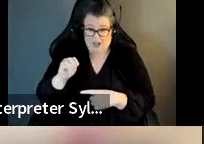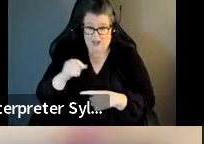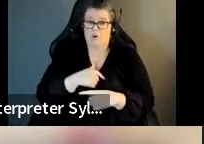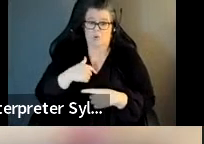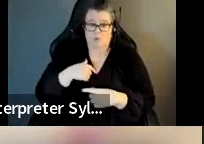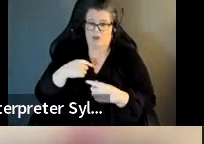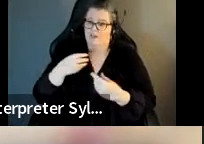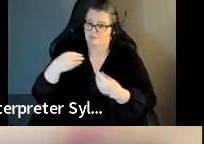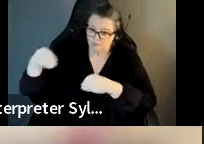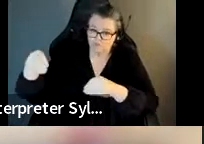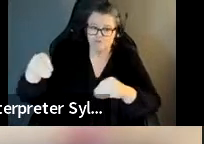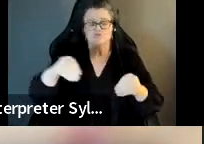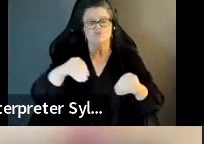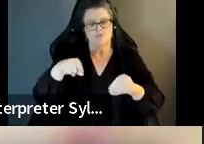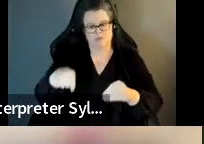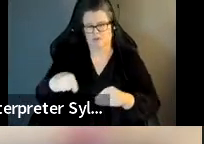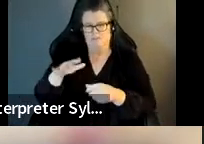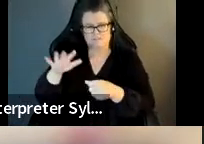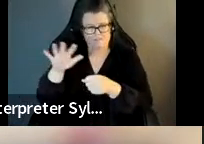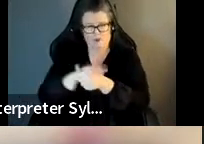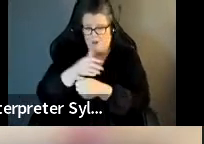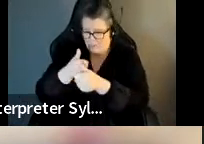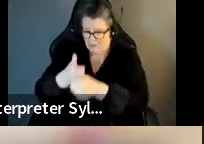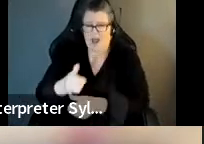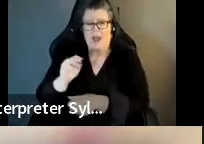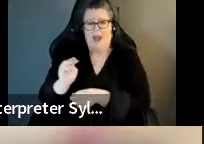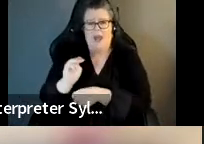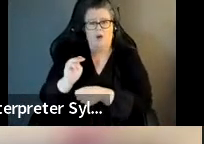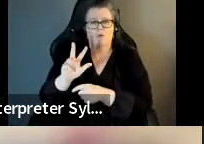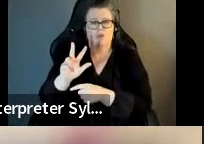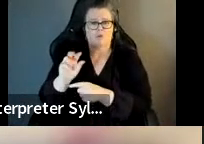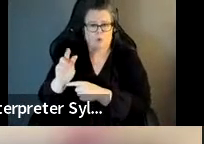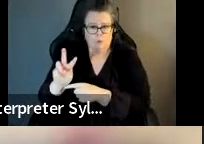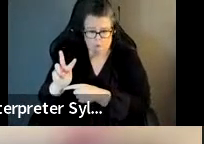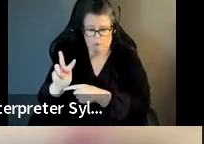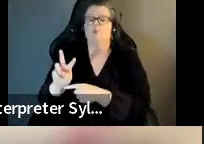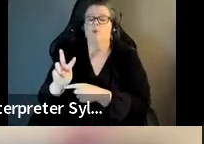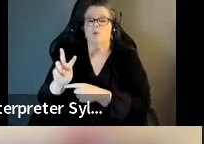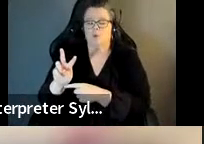with the M302 standards today, including this height requirement in question.